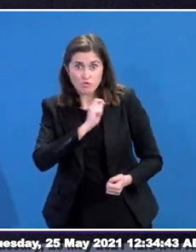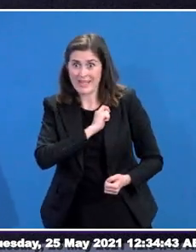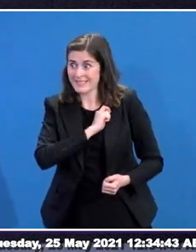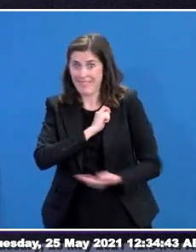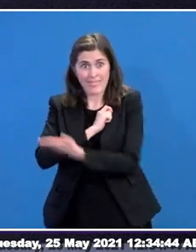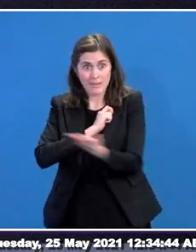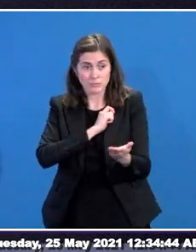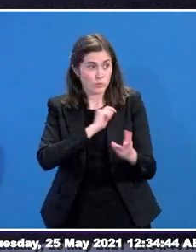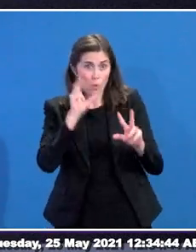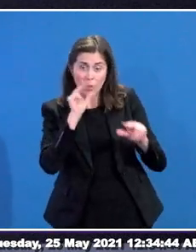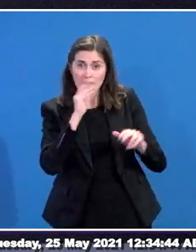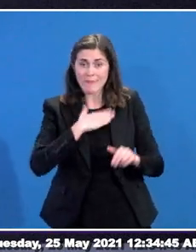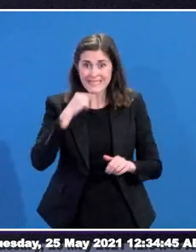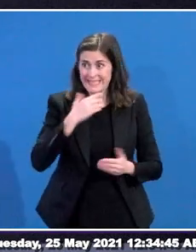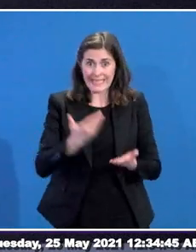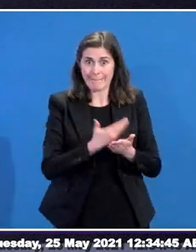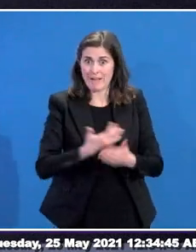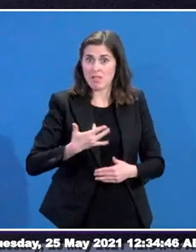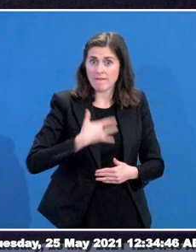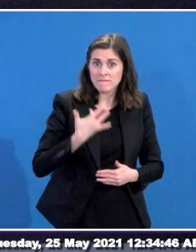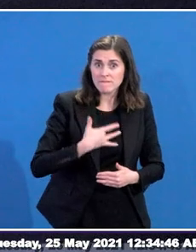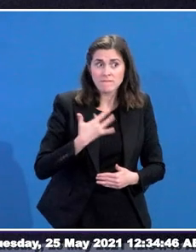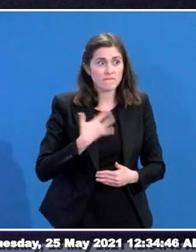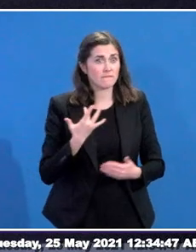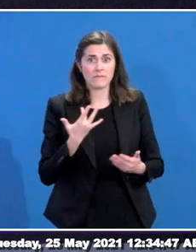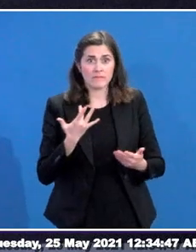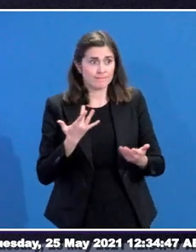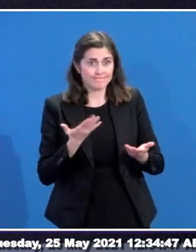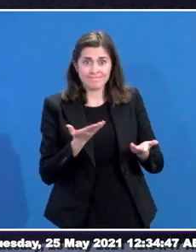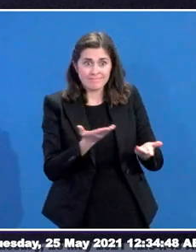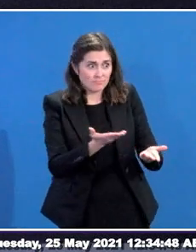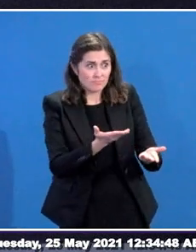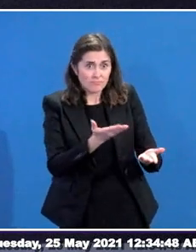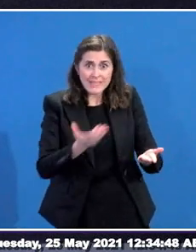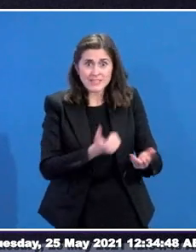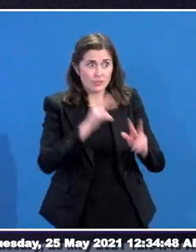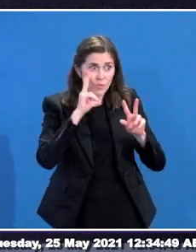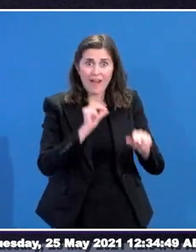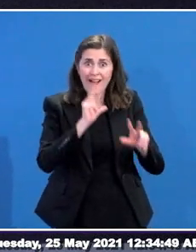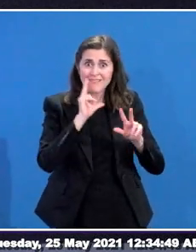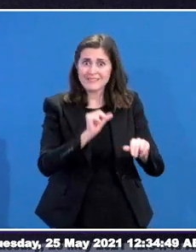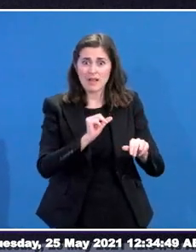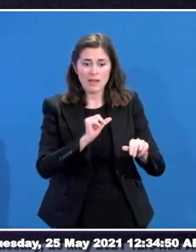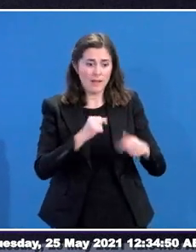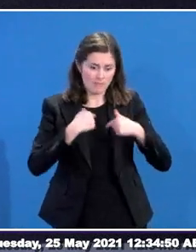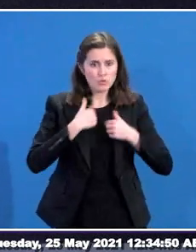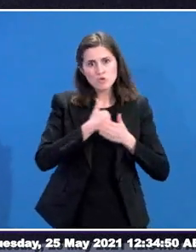We trust them with his care. We are doing our part as parents.